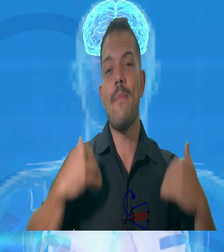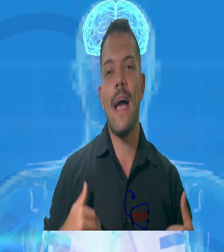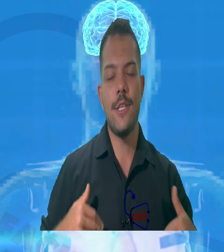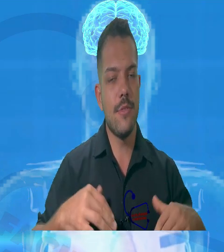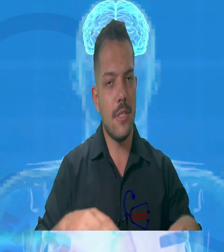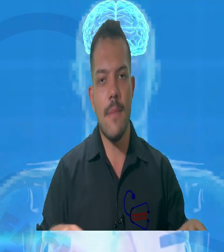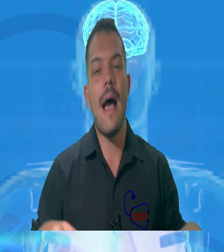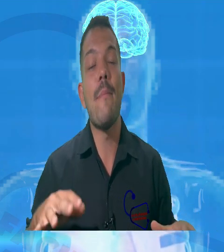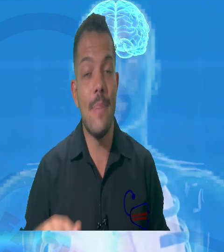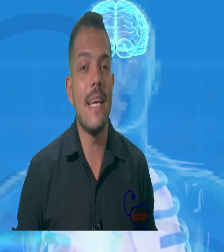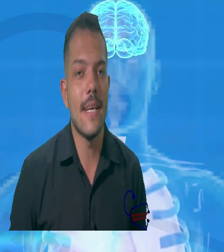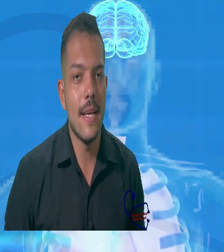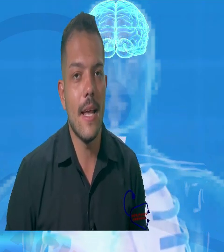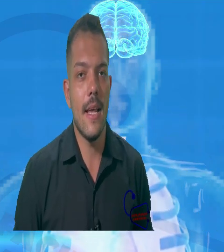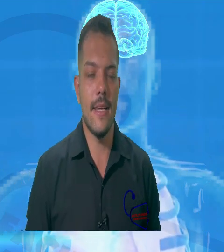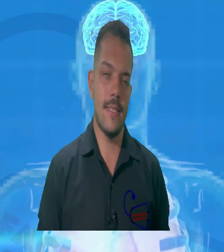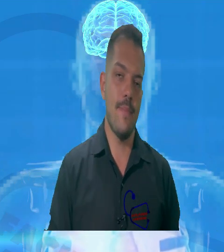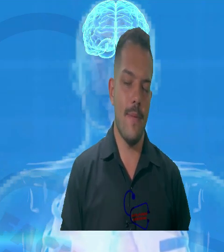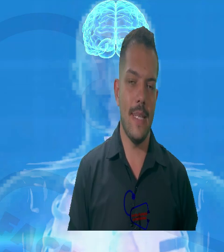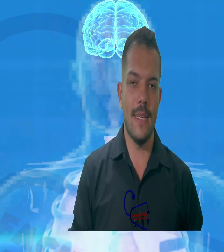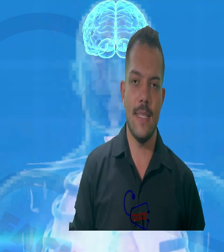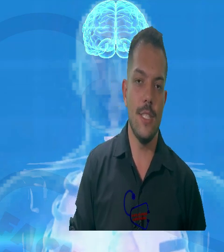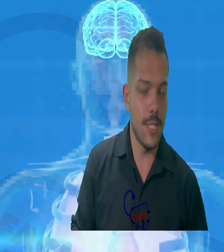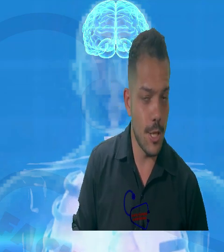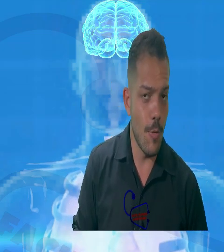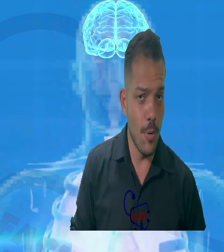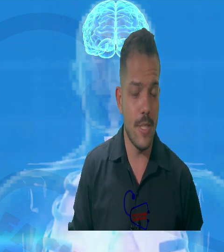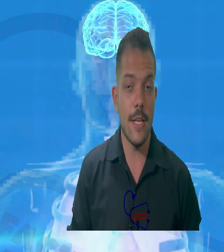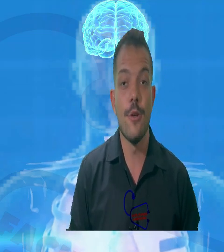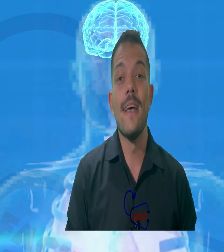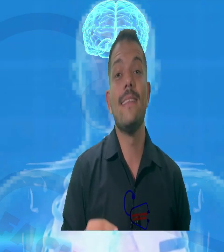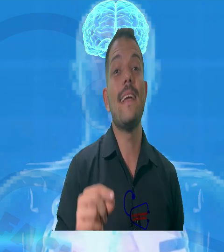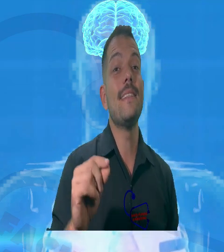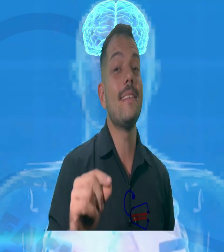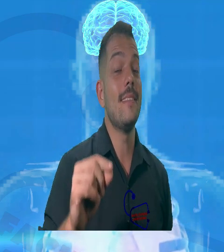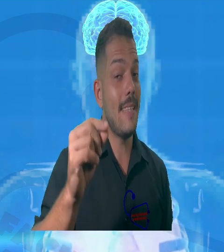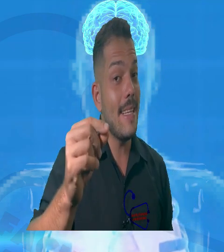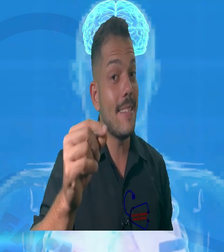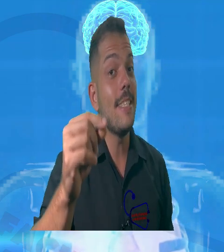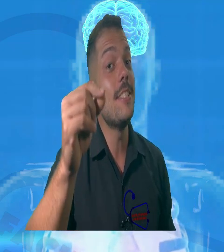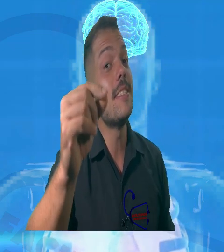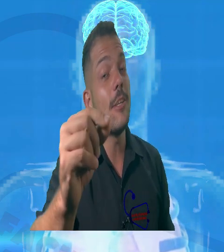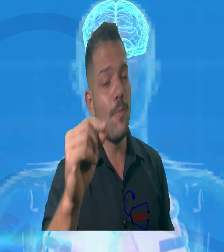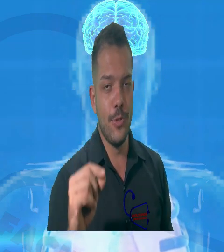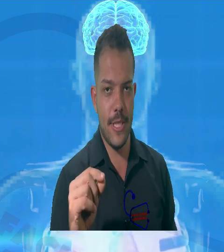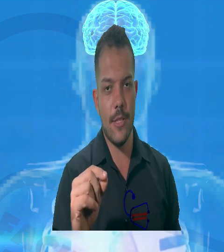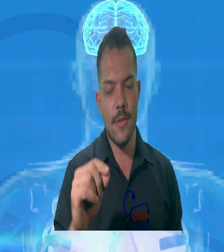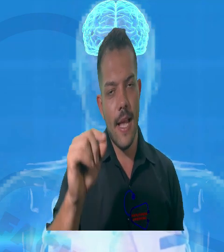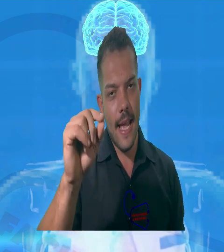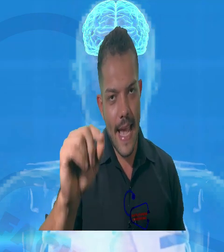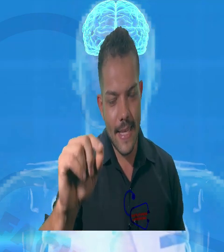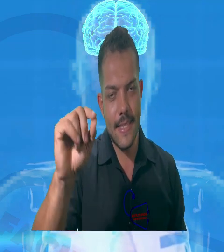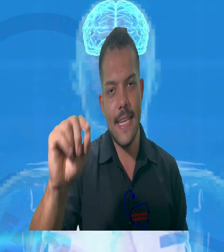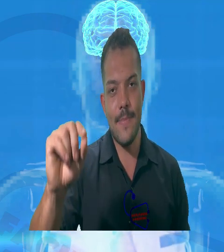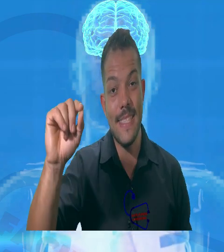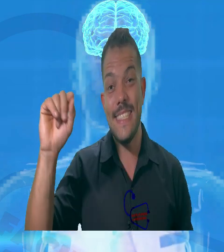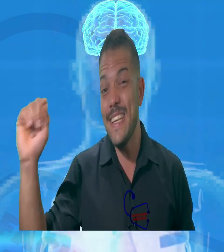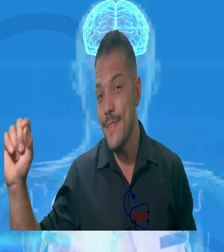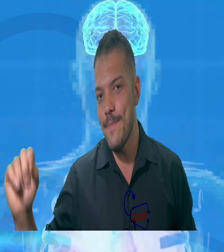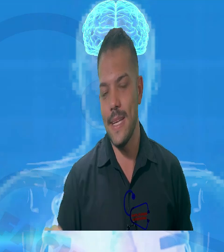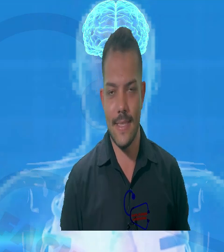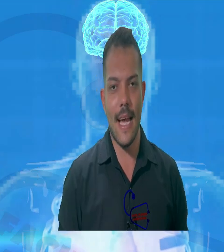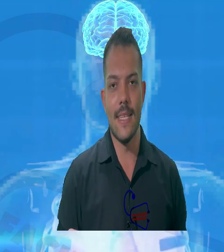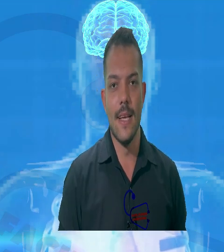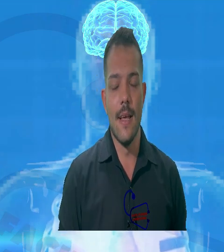down you apply this 5% permethrin has to be 5% This is specific for scabies because